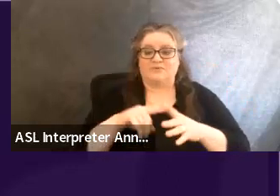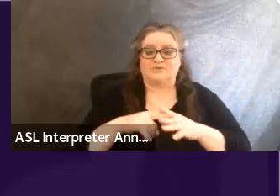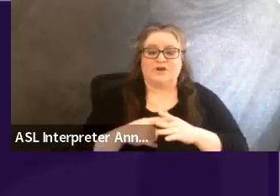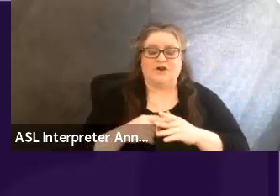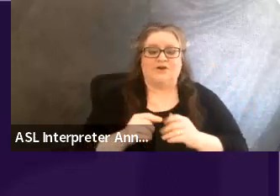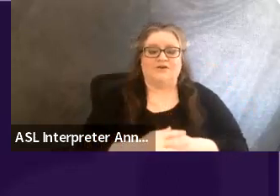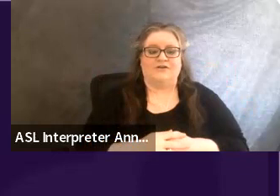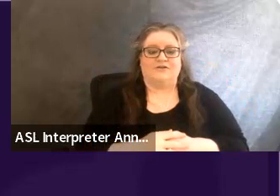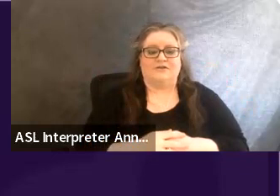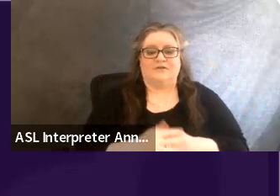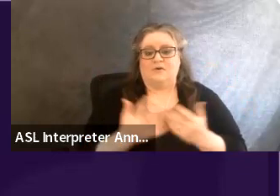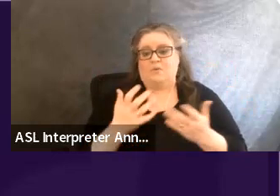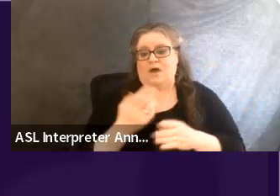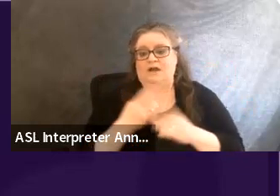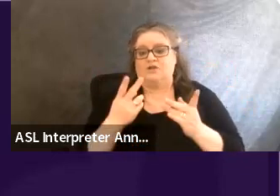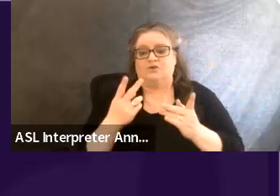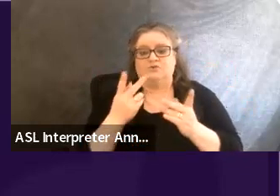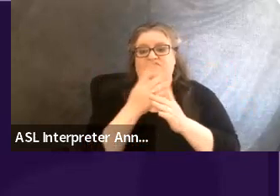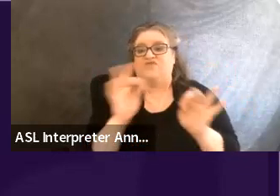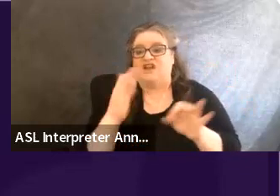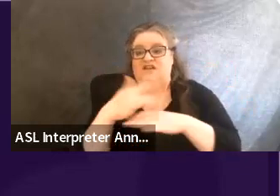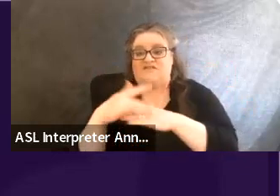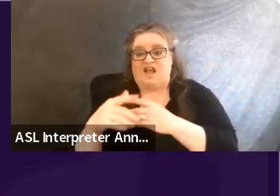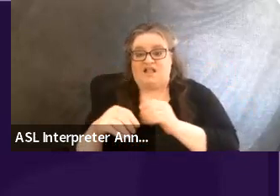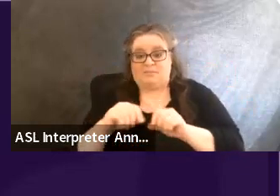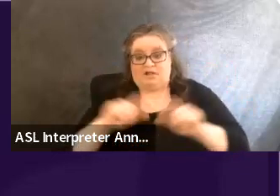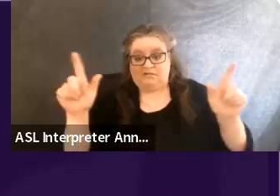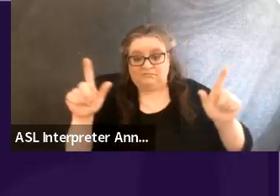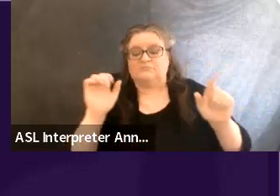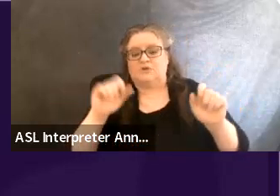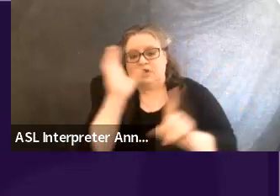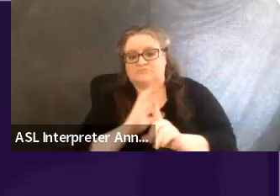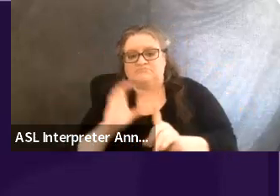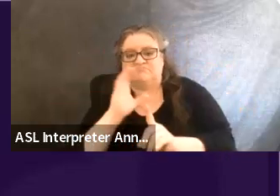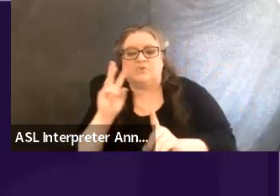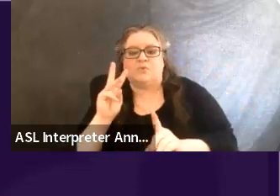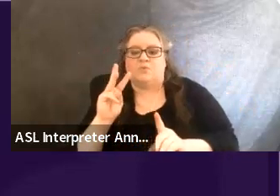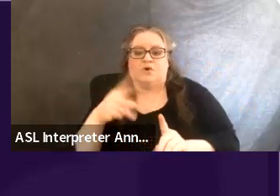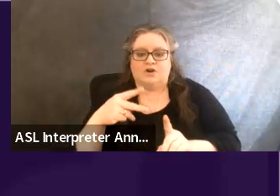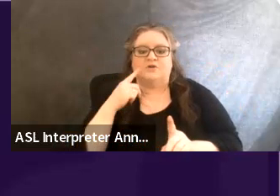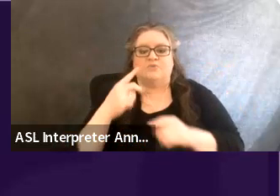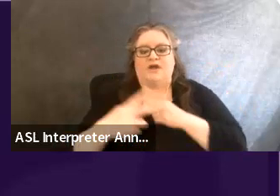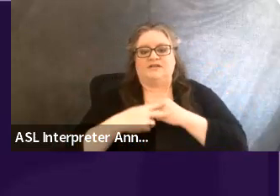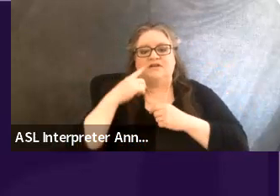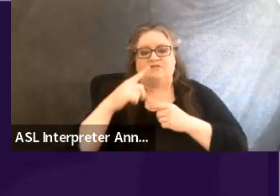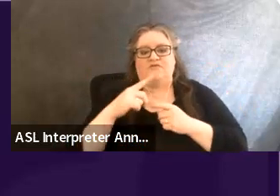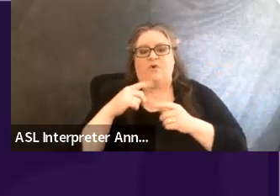and just want to use the free ones available, you can search the WordPress repository for accessibility-ready themes.